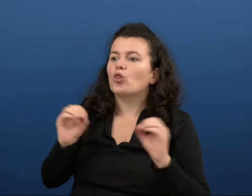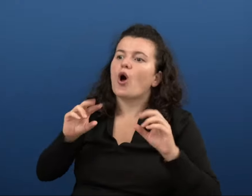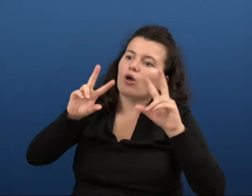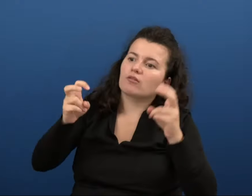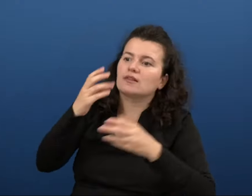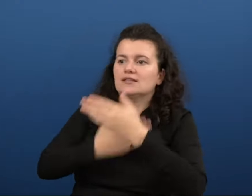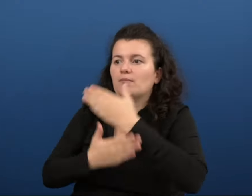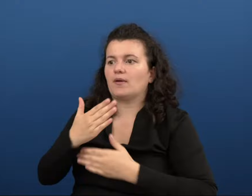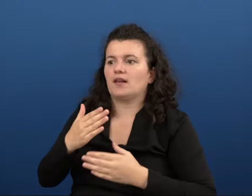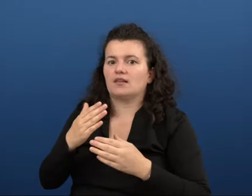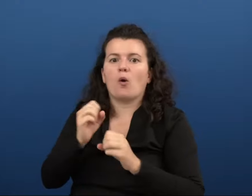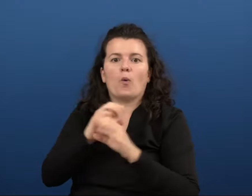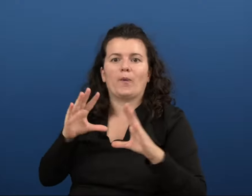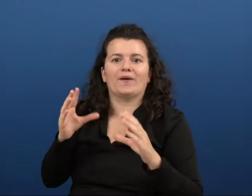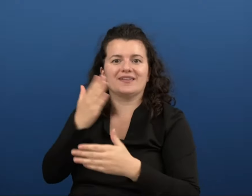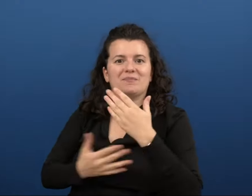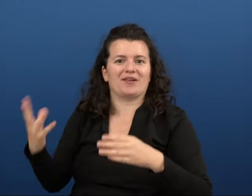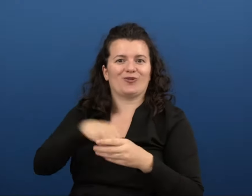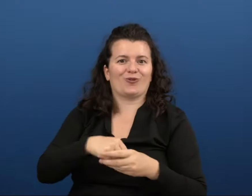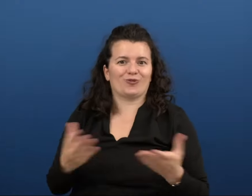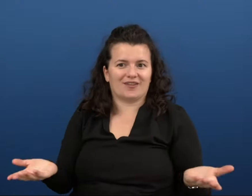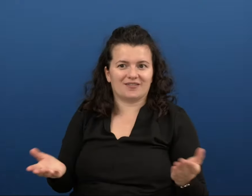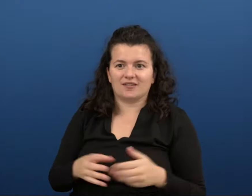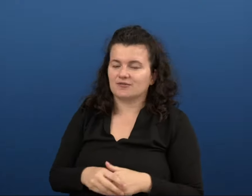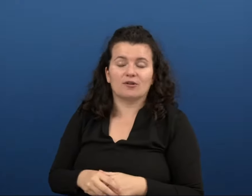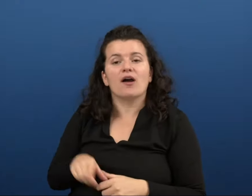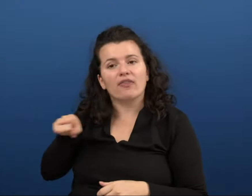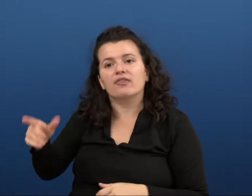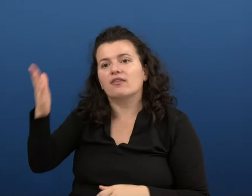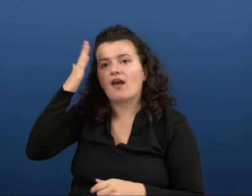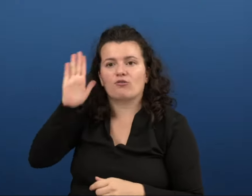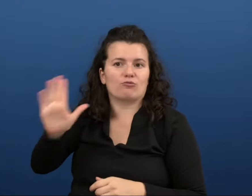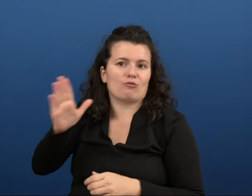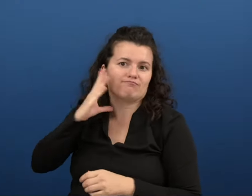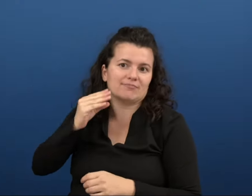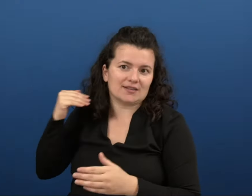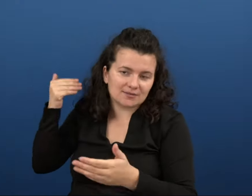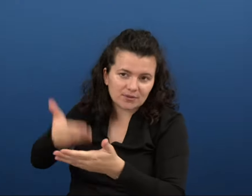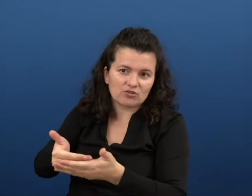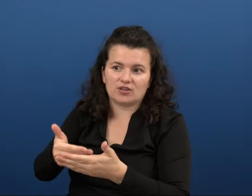of decision making within the trade union in terms of contribution to policy discussions